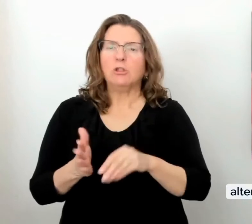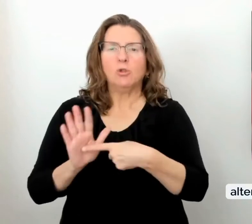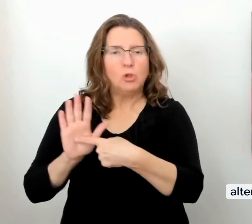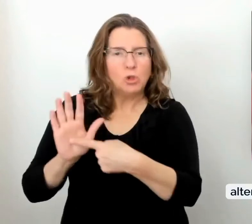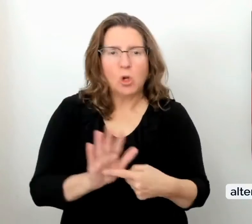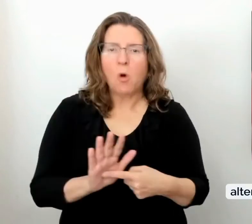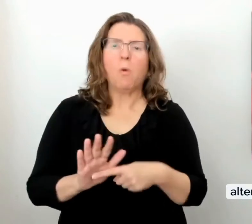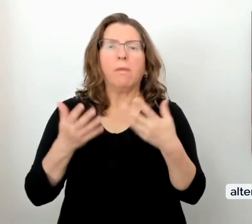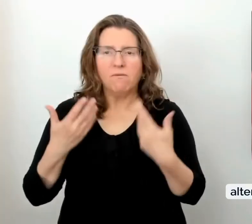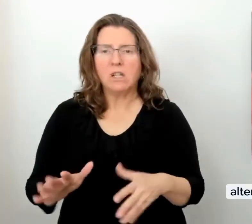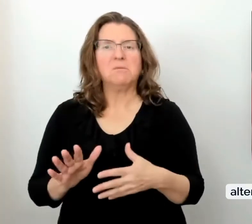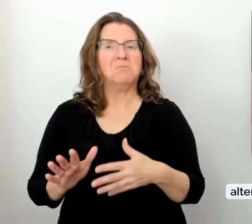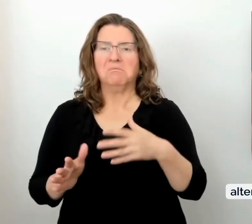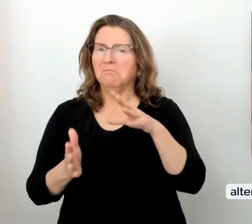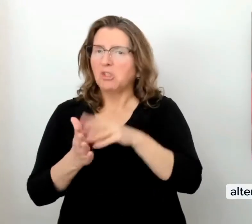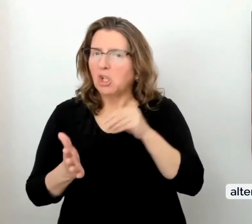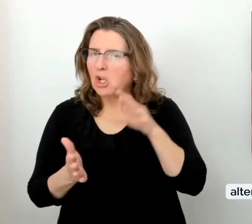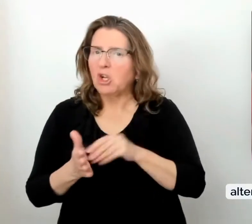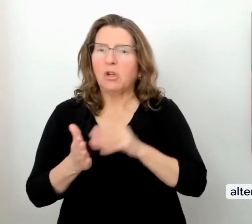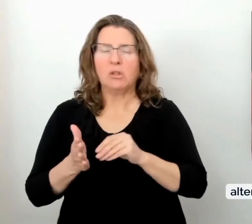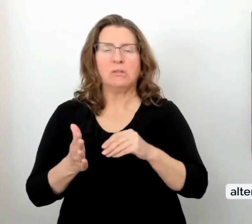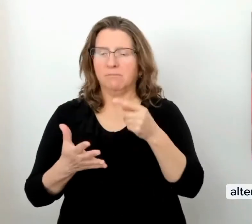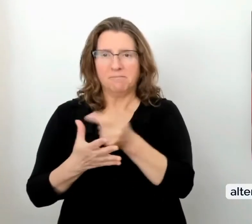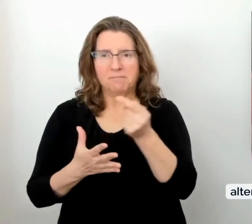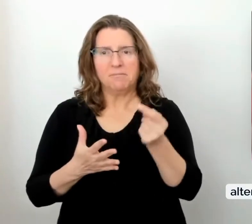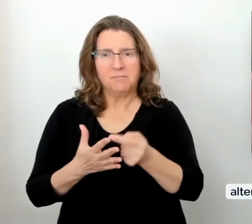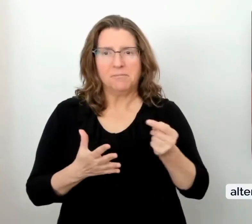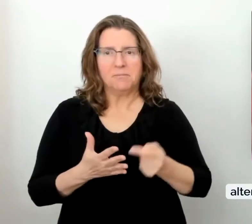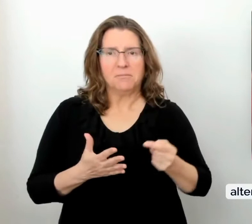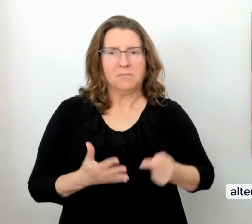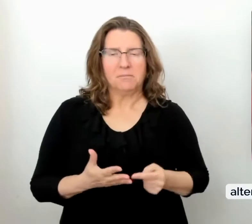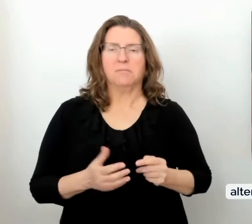Providing learners with alternatives for demonstrating what they know.